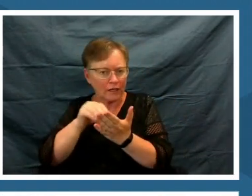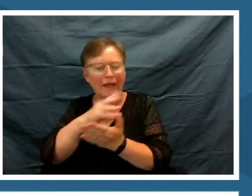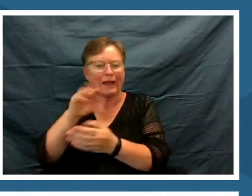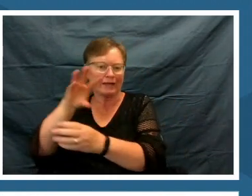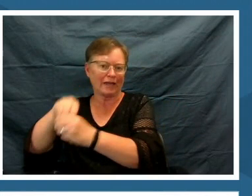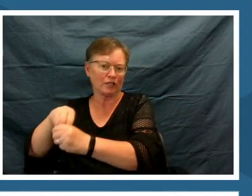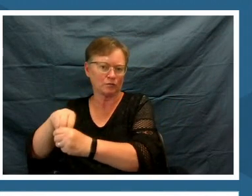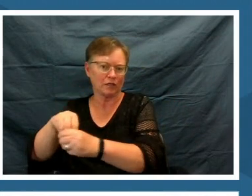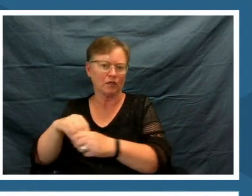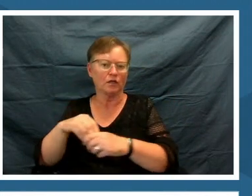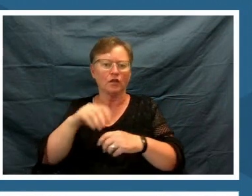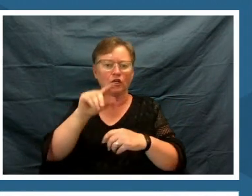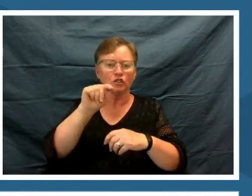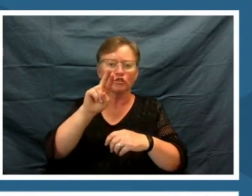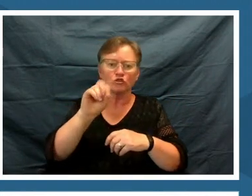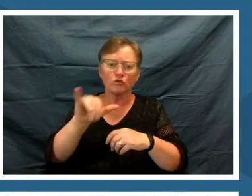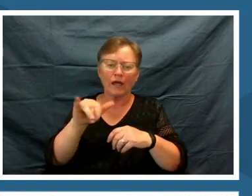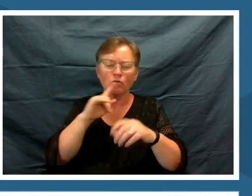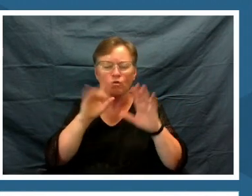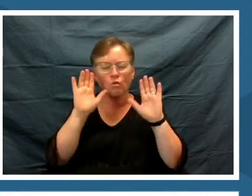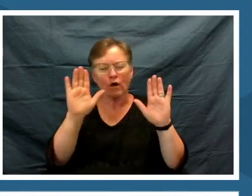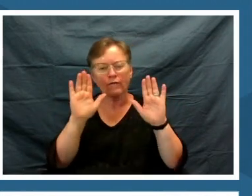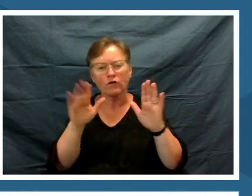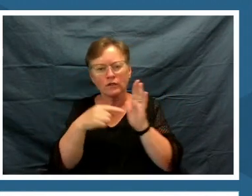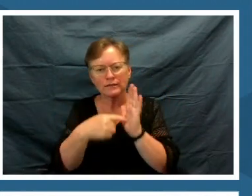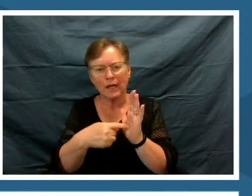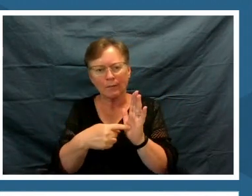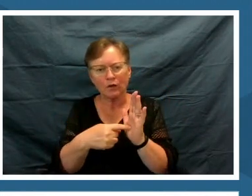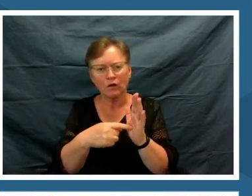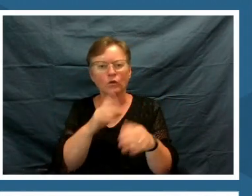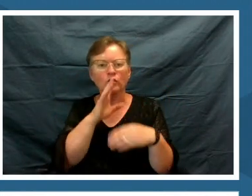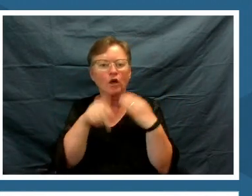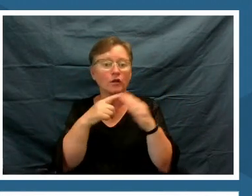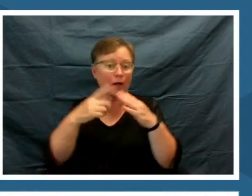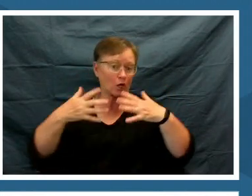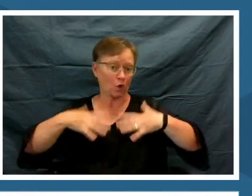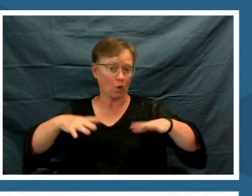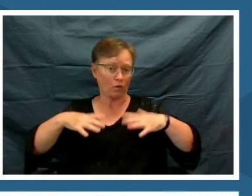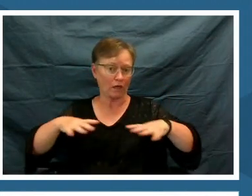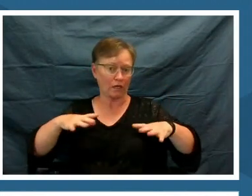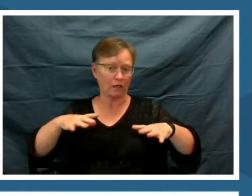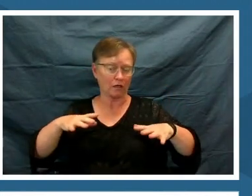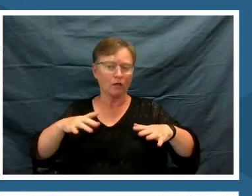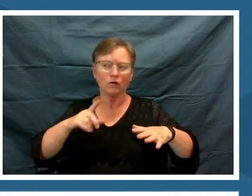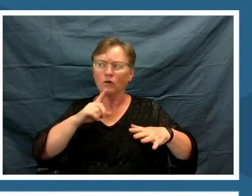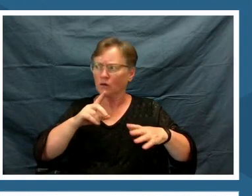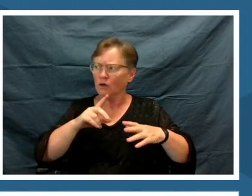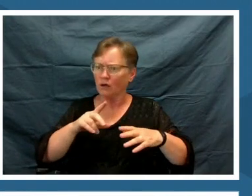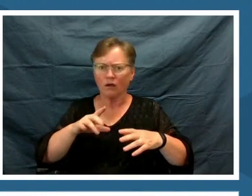he talked about the work with with